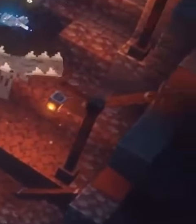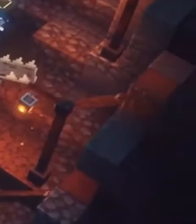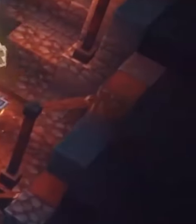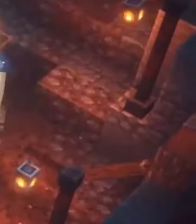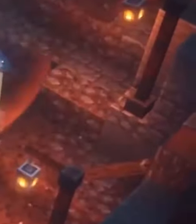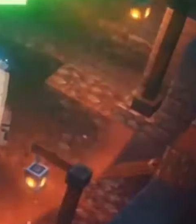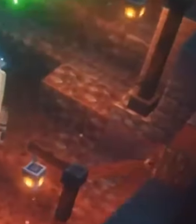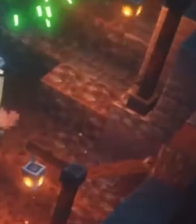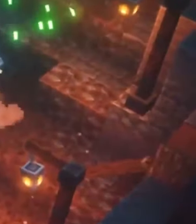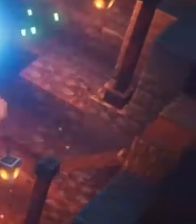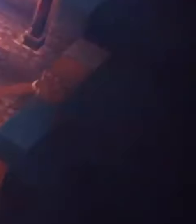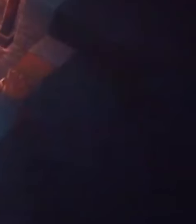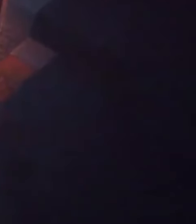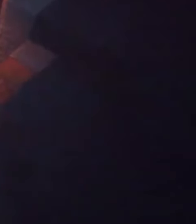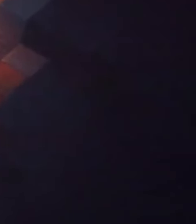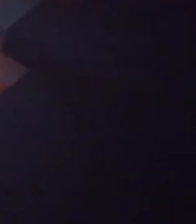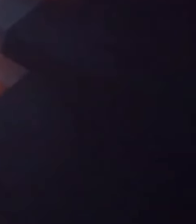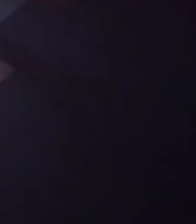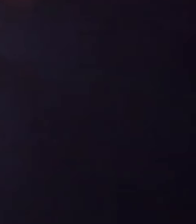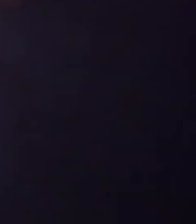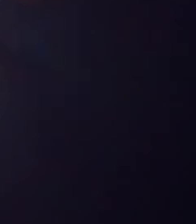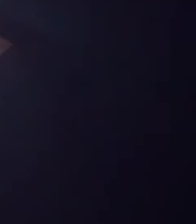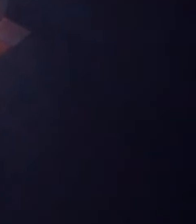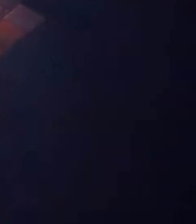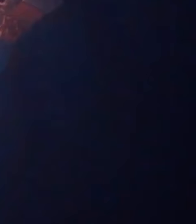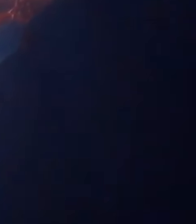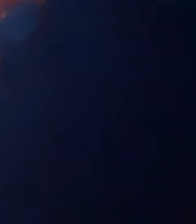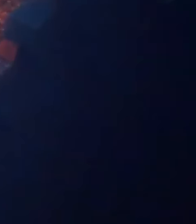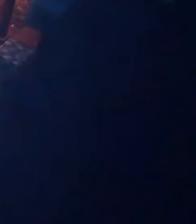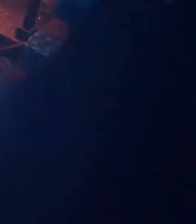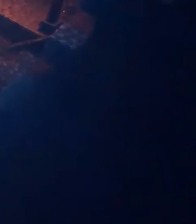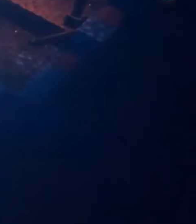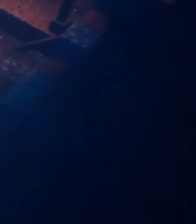OH, KNOW.